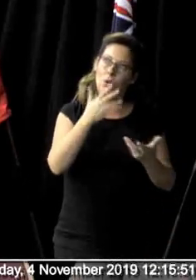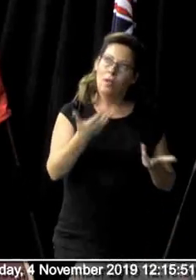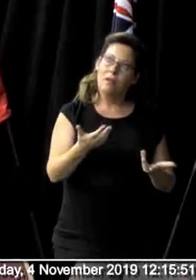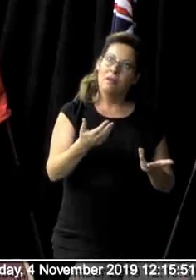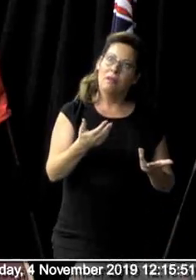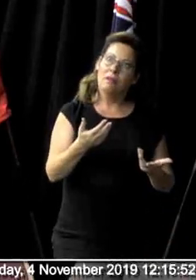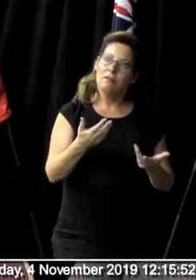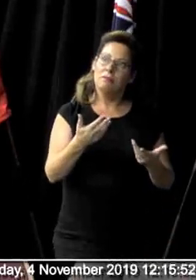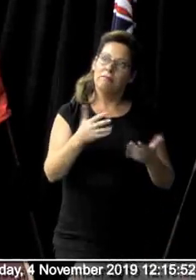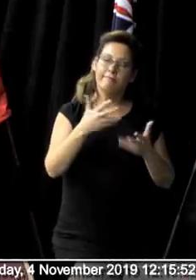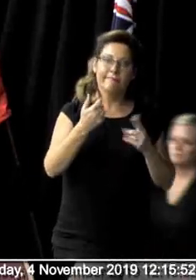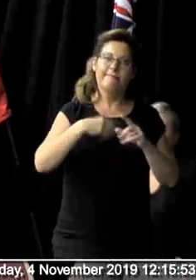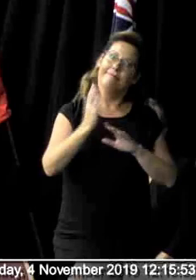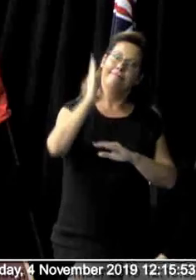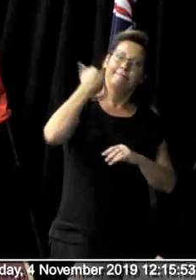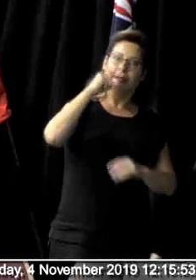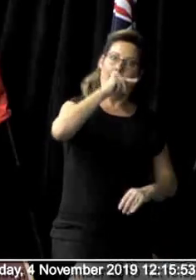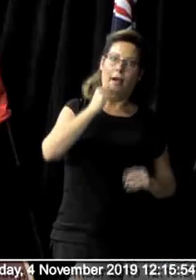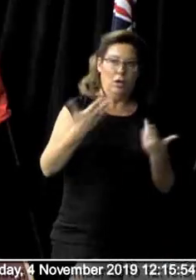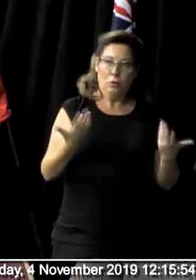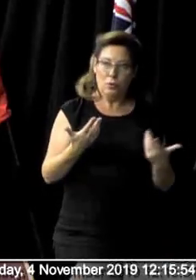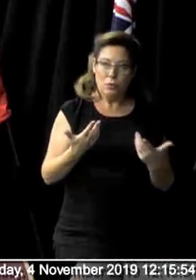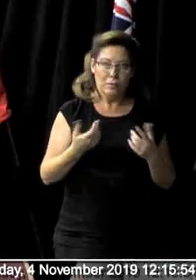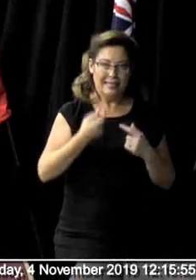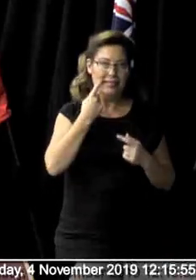dozen lengths of a 50-metre pool at that age. OK.